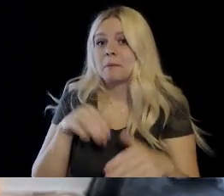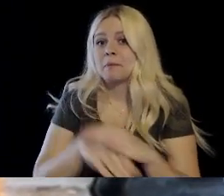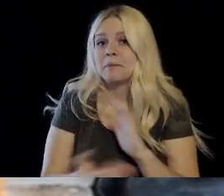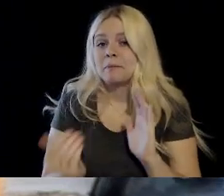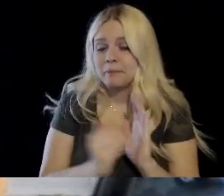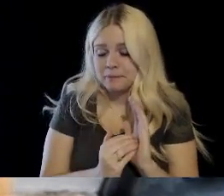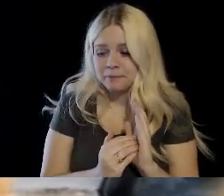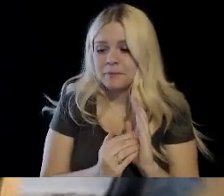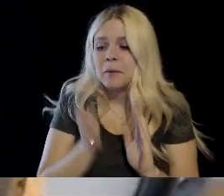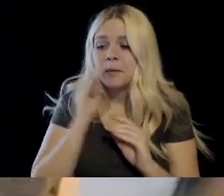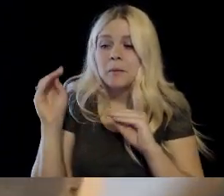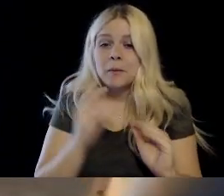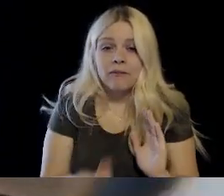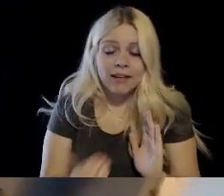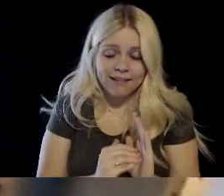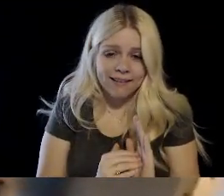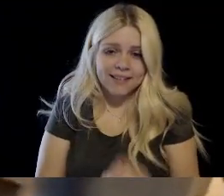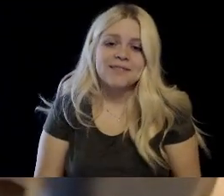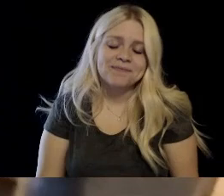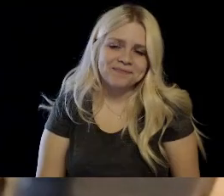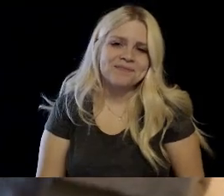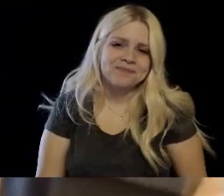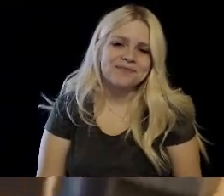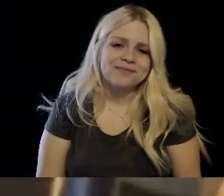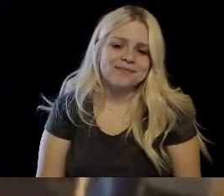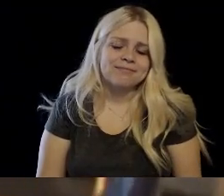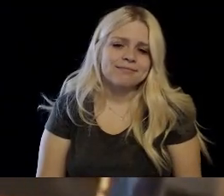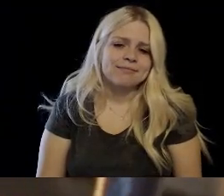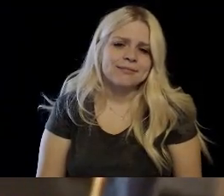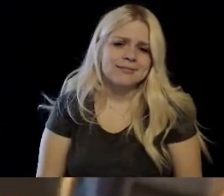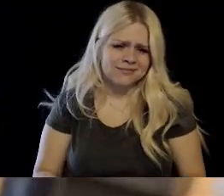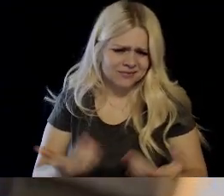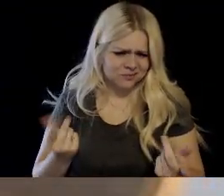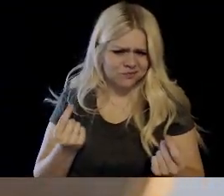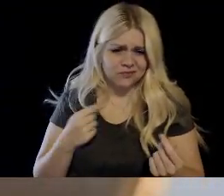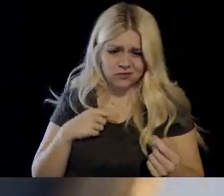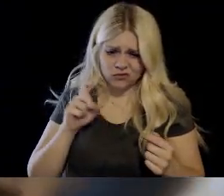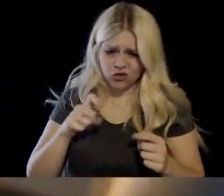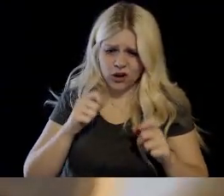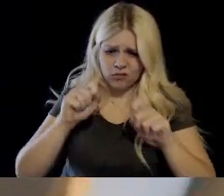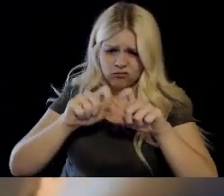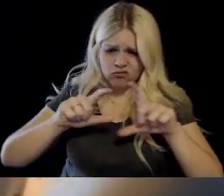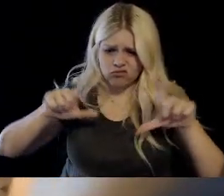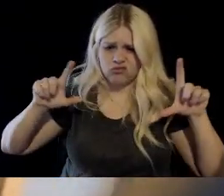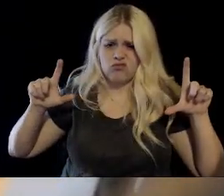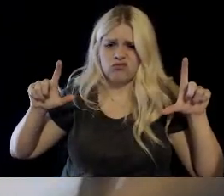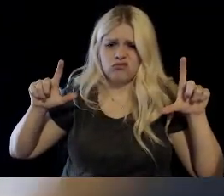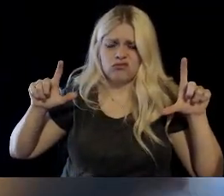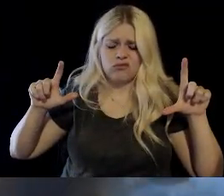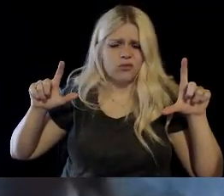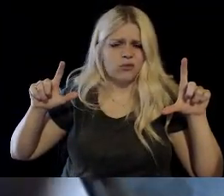Erica: Bears are gonna be moving. I'll try to maybe - should I zoom out? Lets see... Joanne: It's so hard with that mesh, but I'm glad that mess is there.